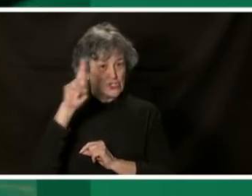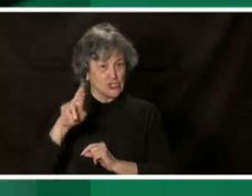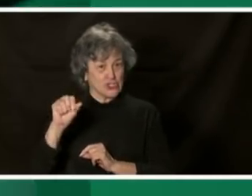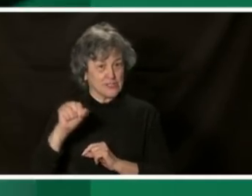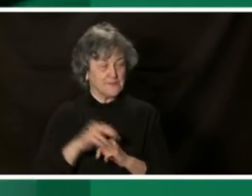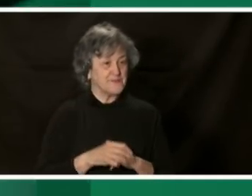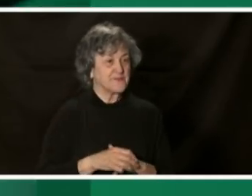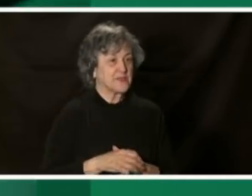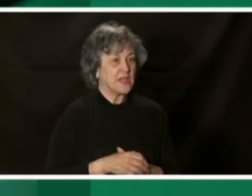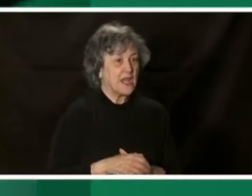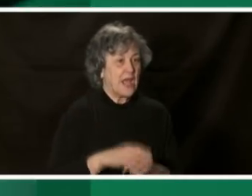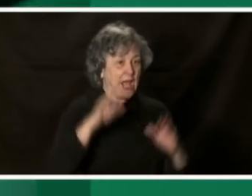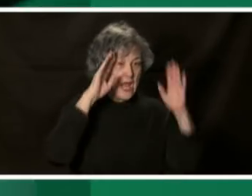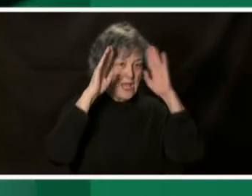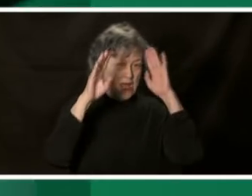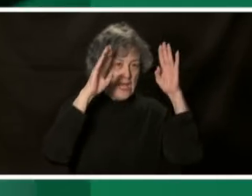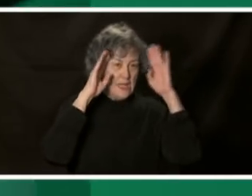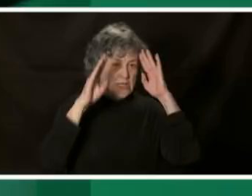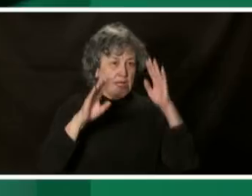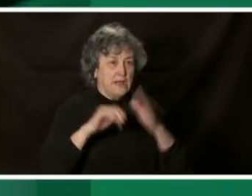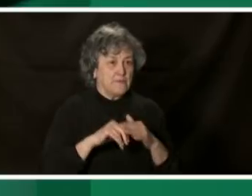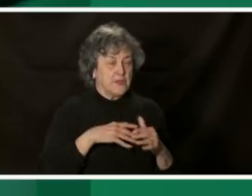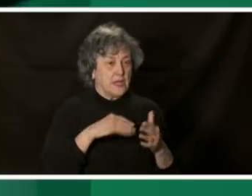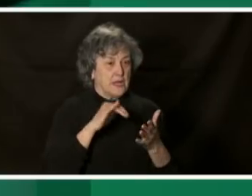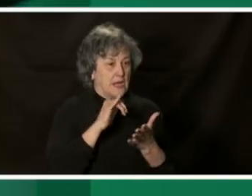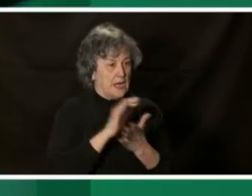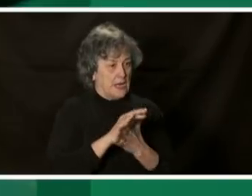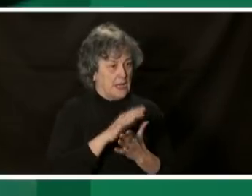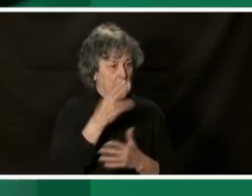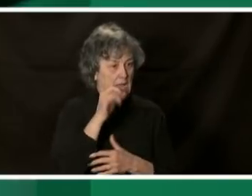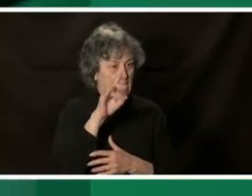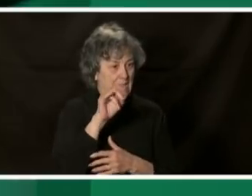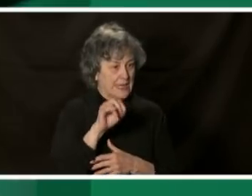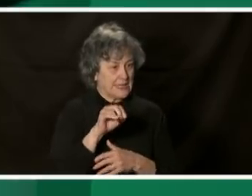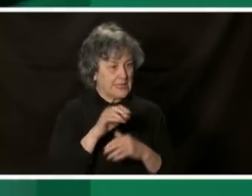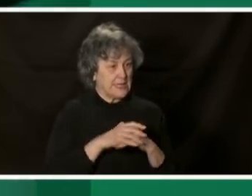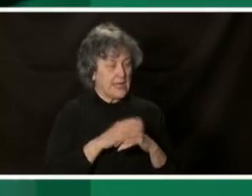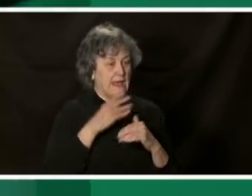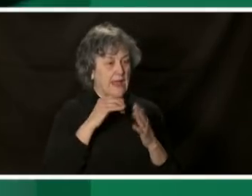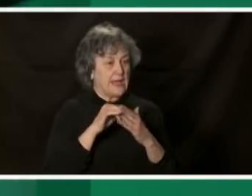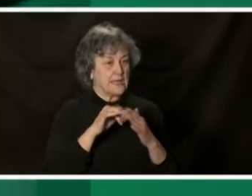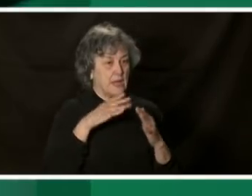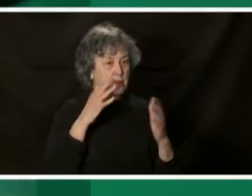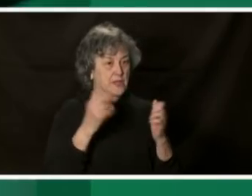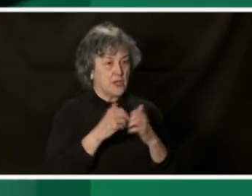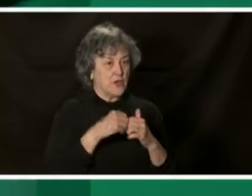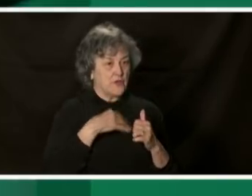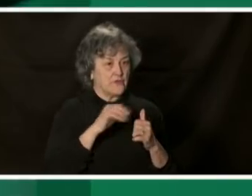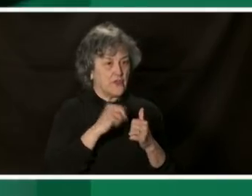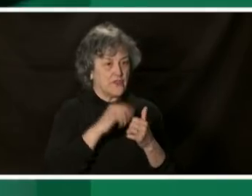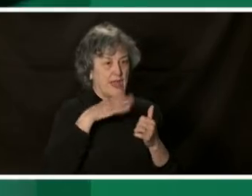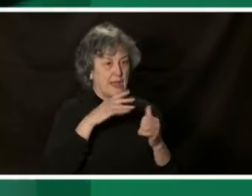» WHAT I LOVE MOST ABOUT MY TIME AT UAB IS GETTING THE SKILLS I NEED TO BE AN APPLIED EPIDEMIOLOGIST, RESPONDING TO THE COVID-19 PANDEMIC AT THE STATE LEVEL.